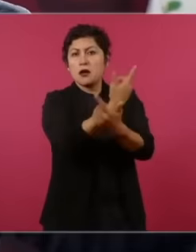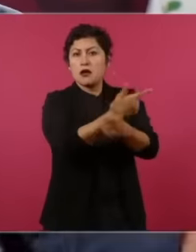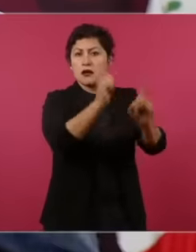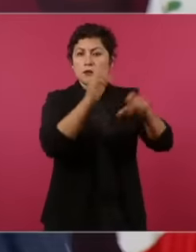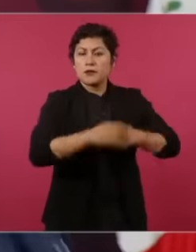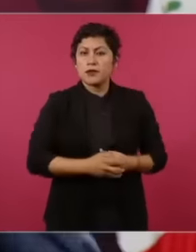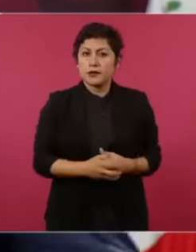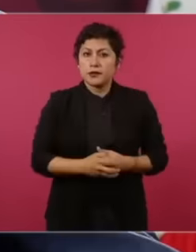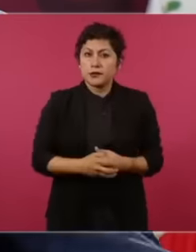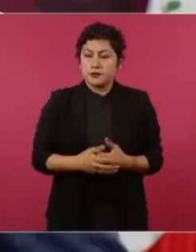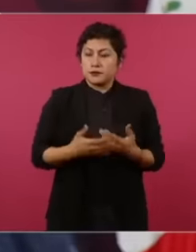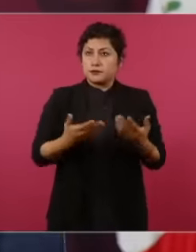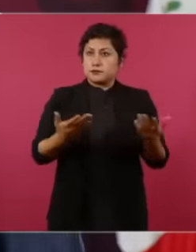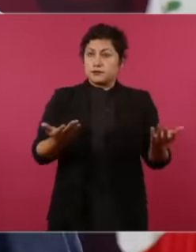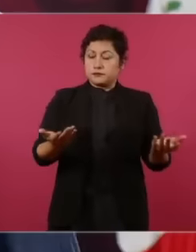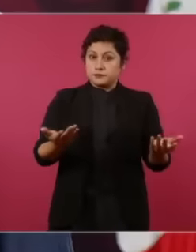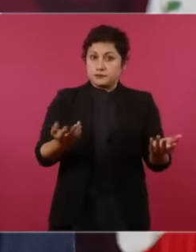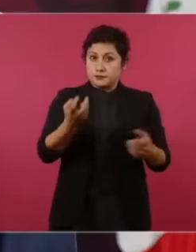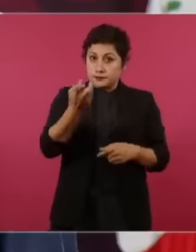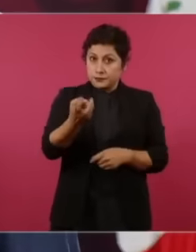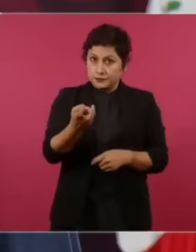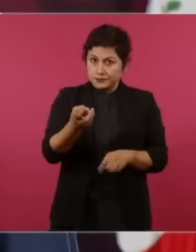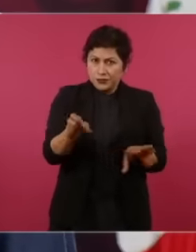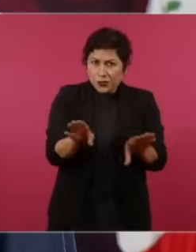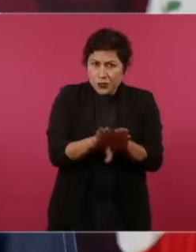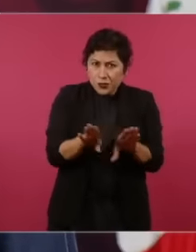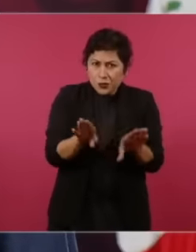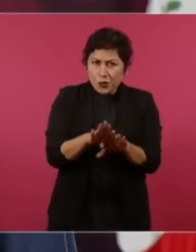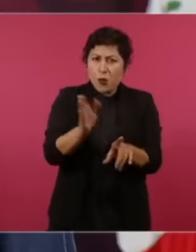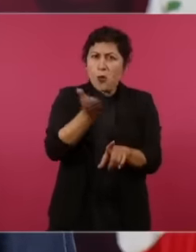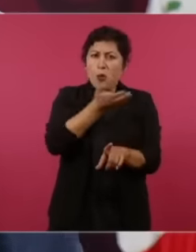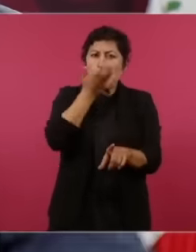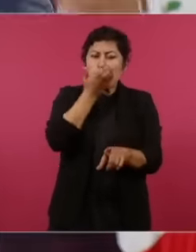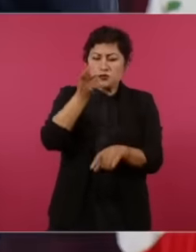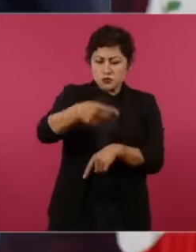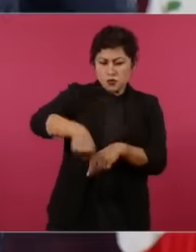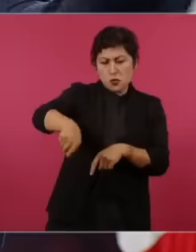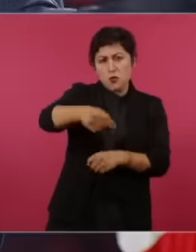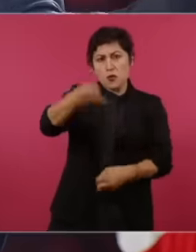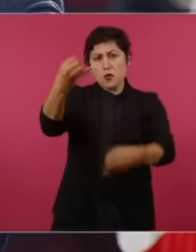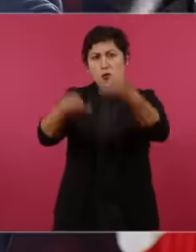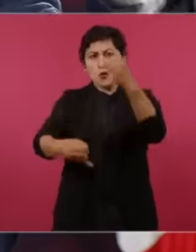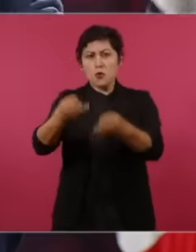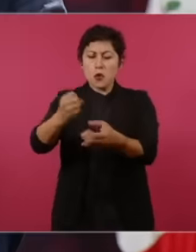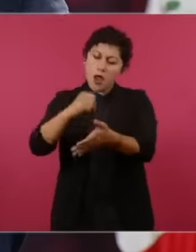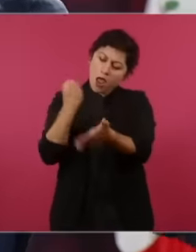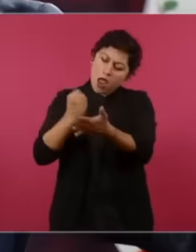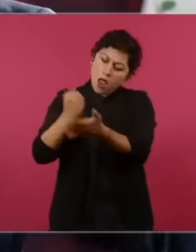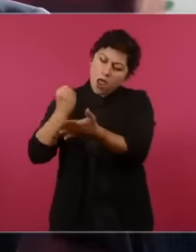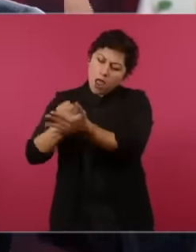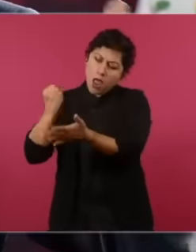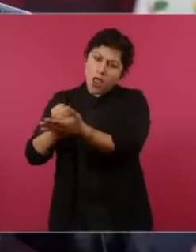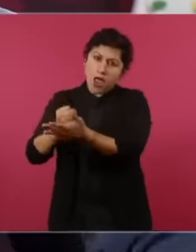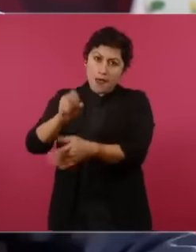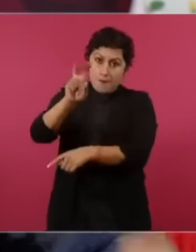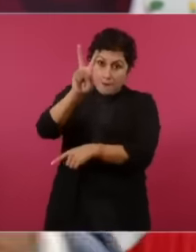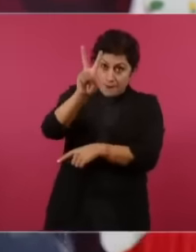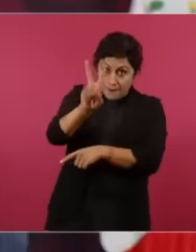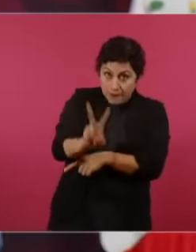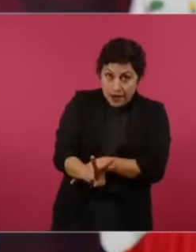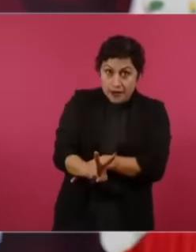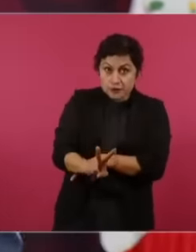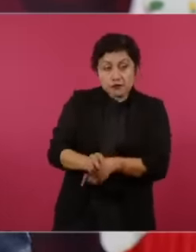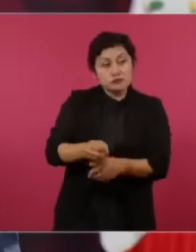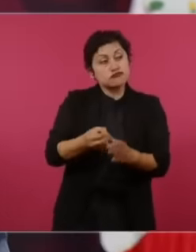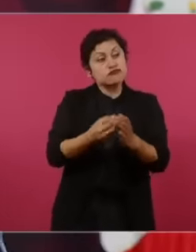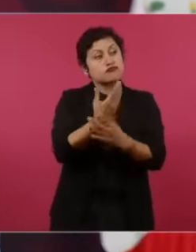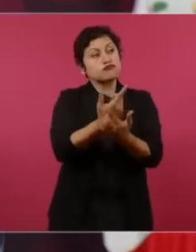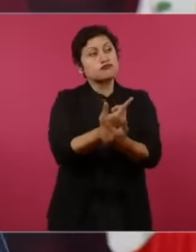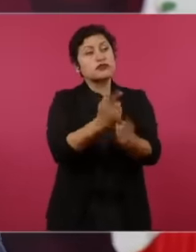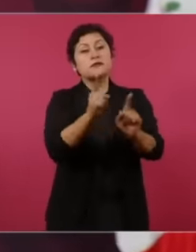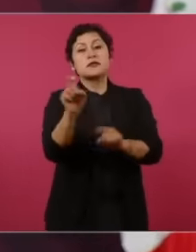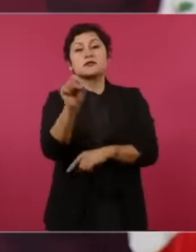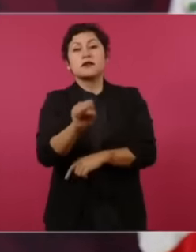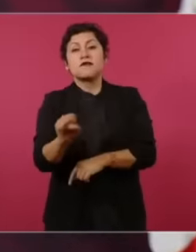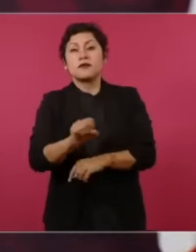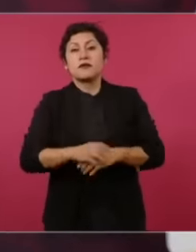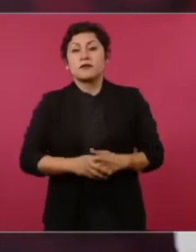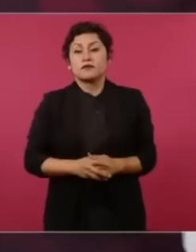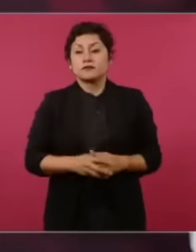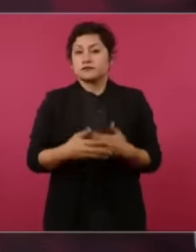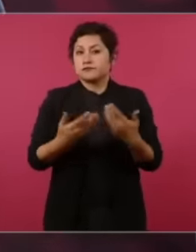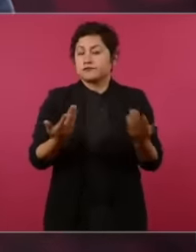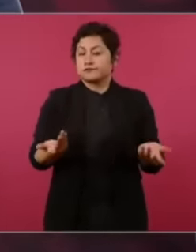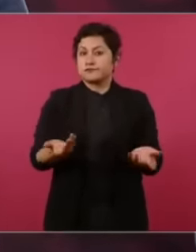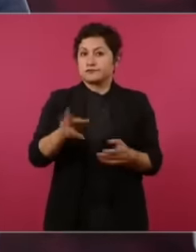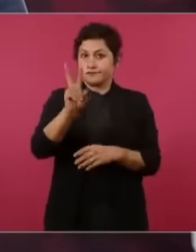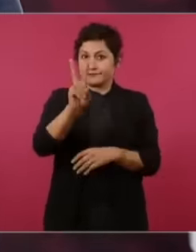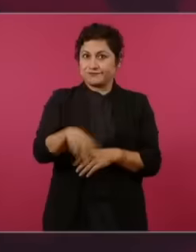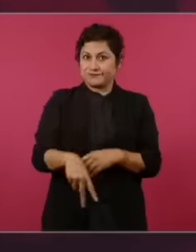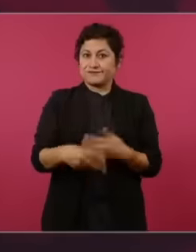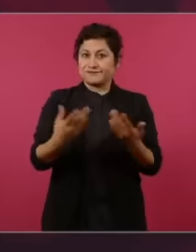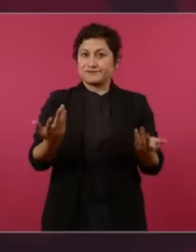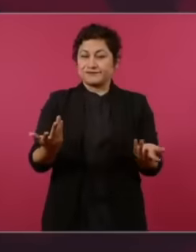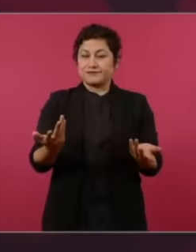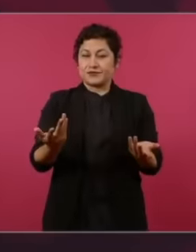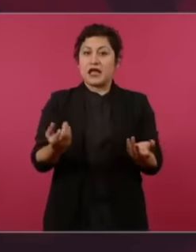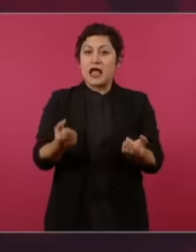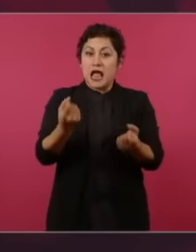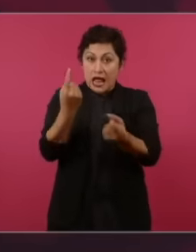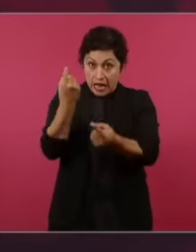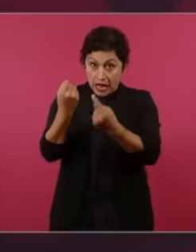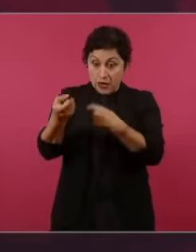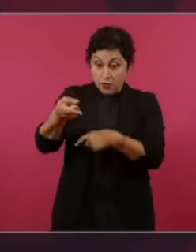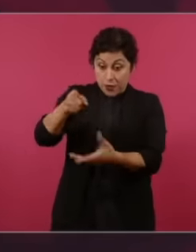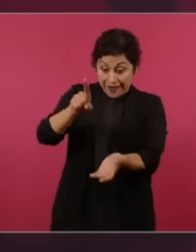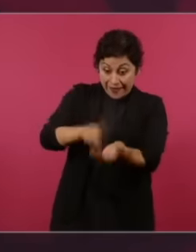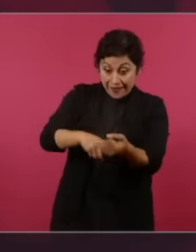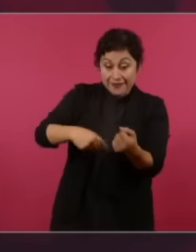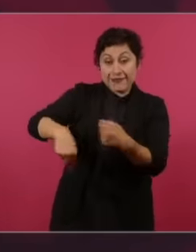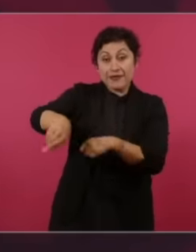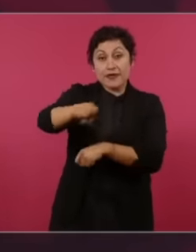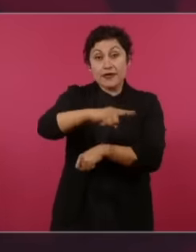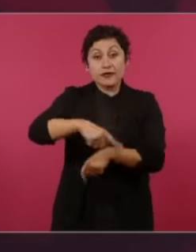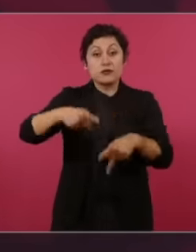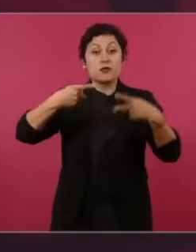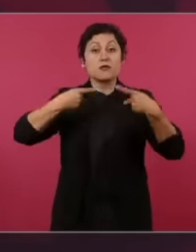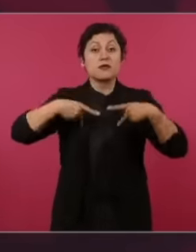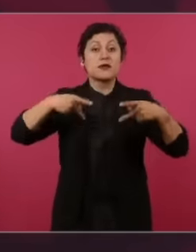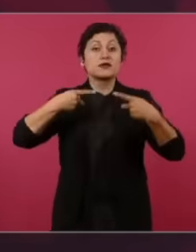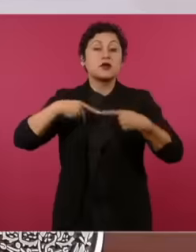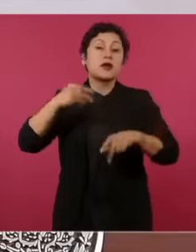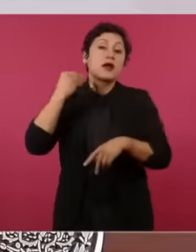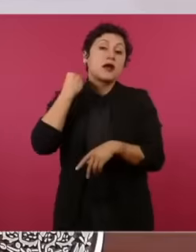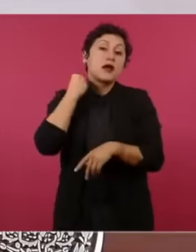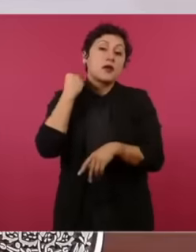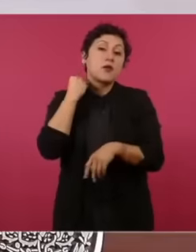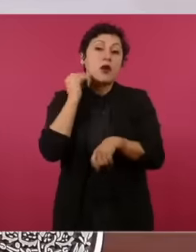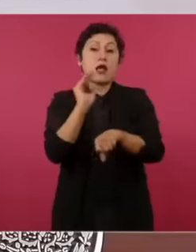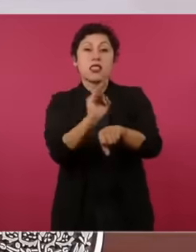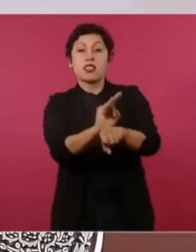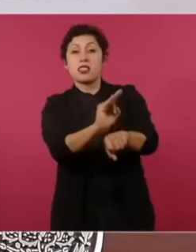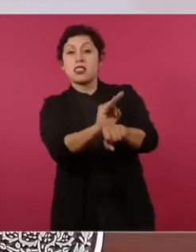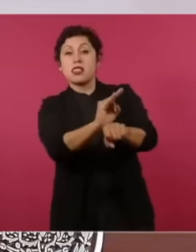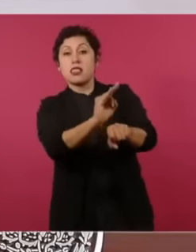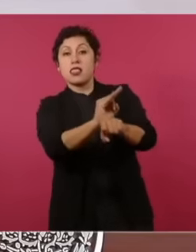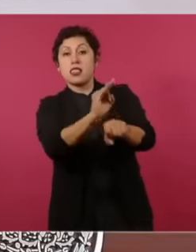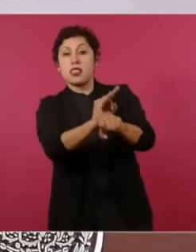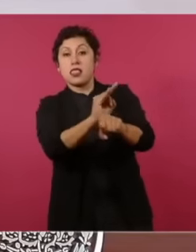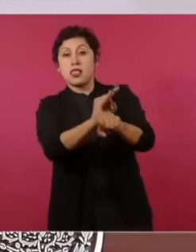Sabadazo and this some there eh Extreme defenders of all these